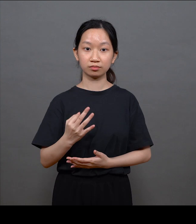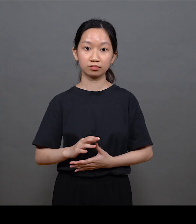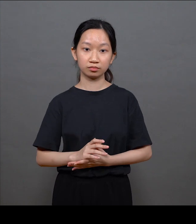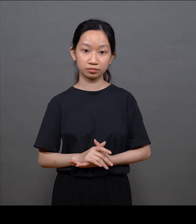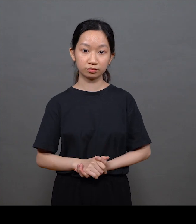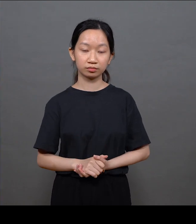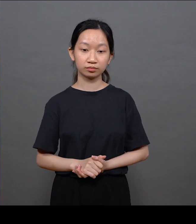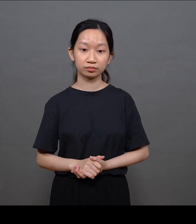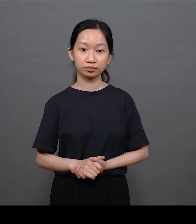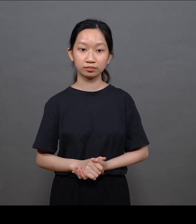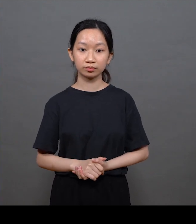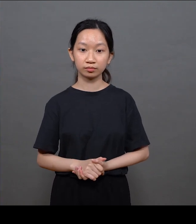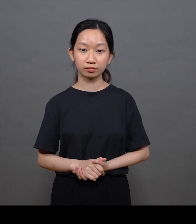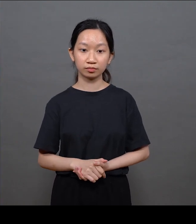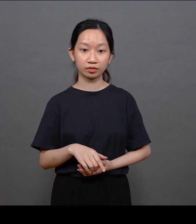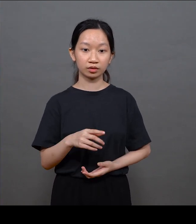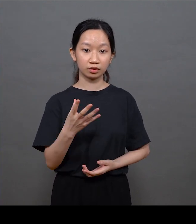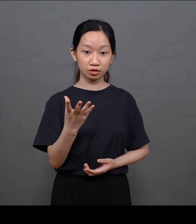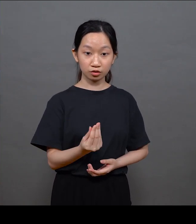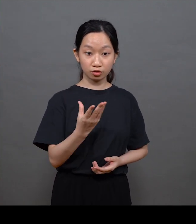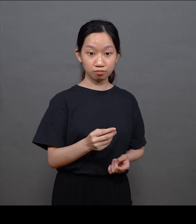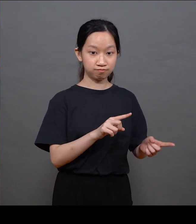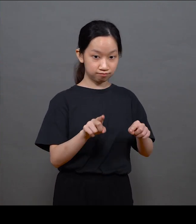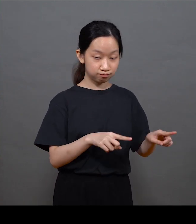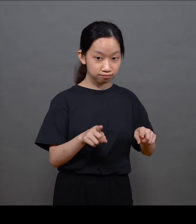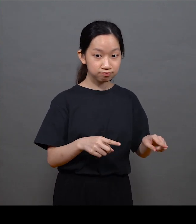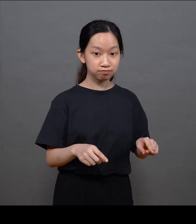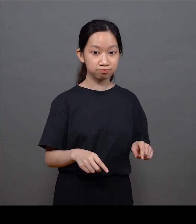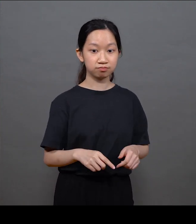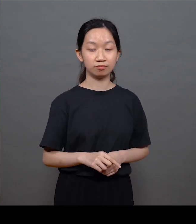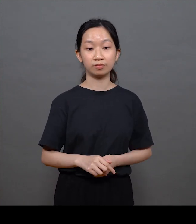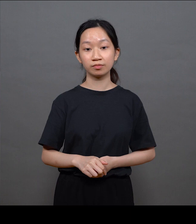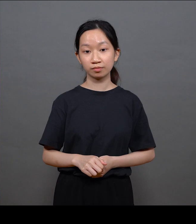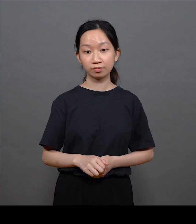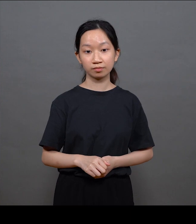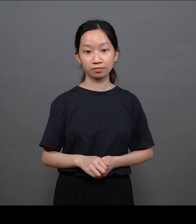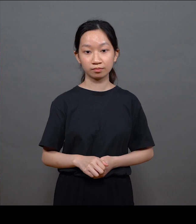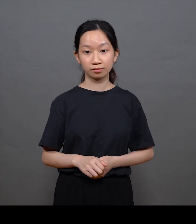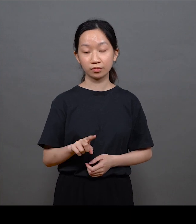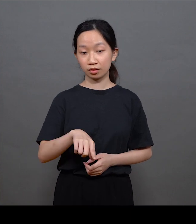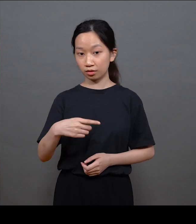And you can see we have three products here One is sort of sound-based cassette playing, recording